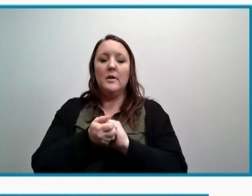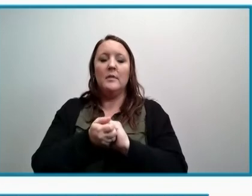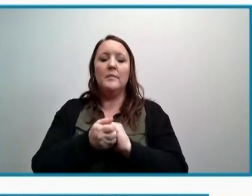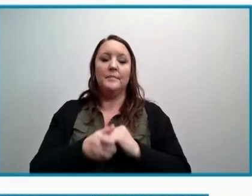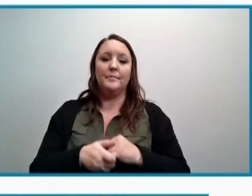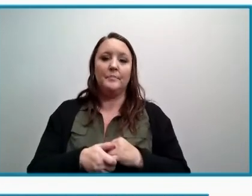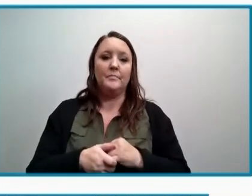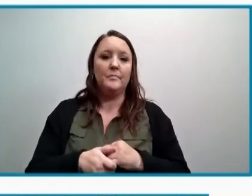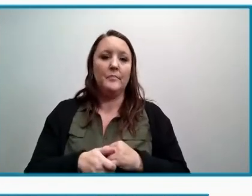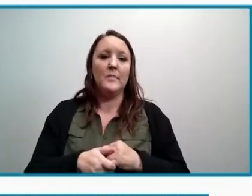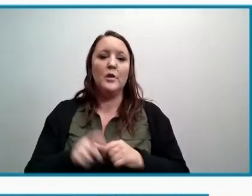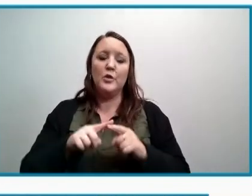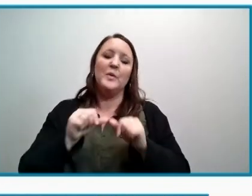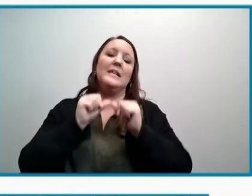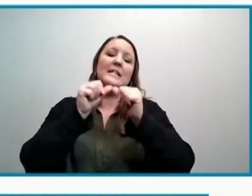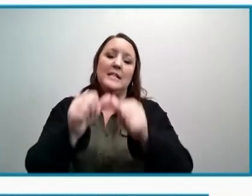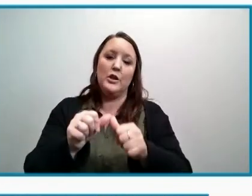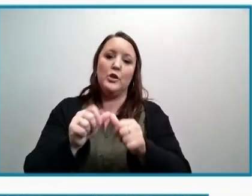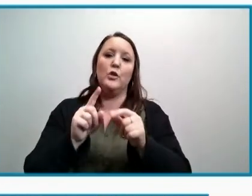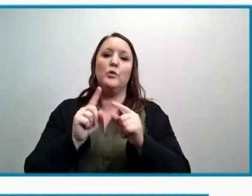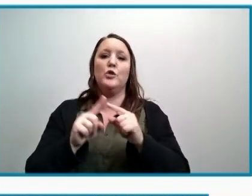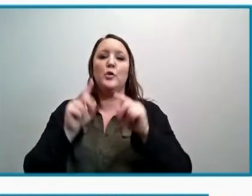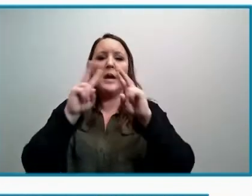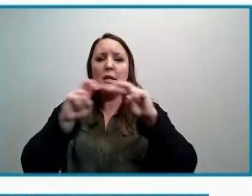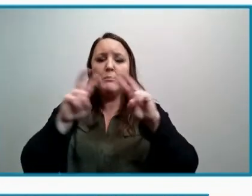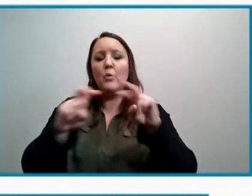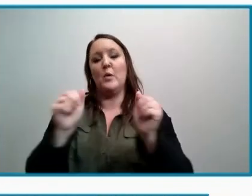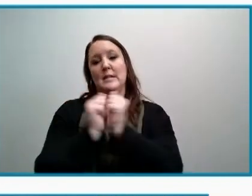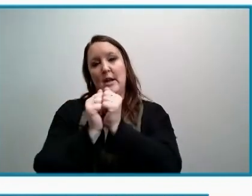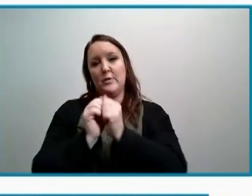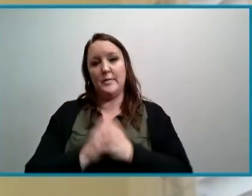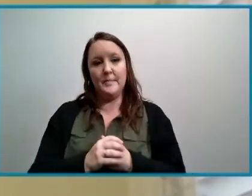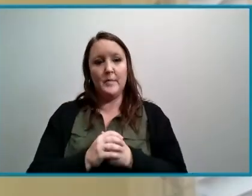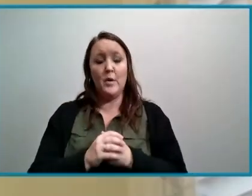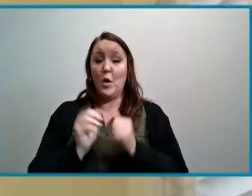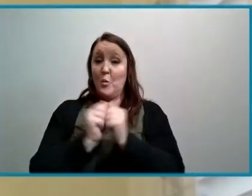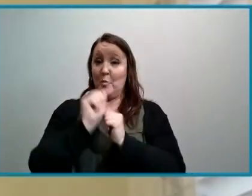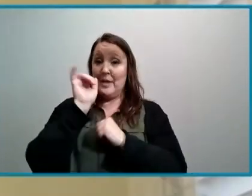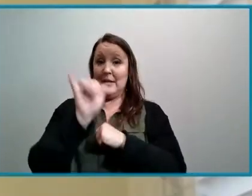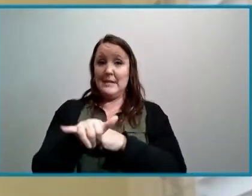to continue to explore together. And with that, this webinar has been recorded.